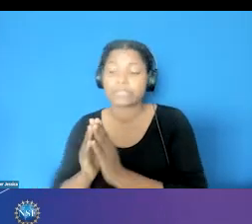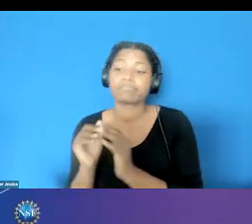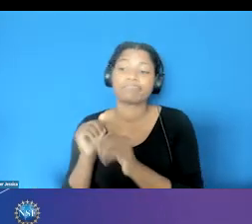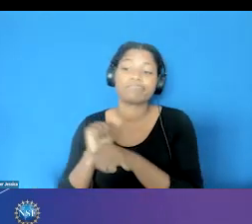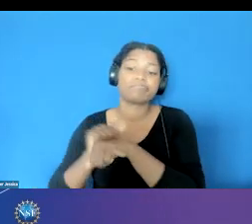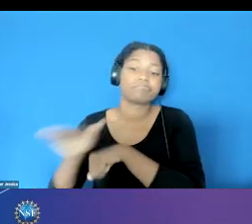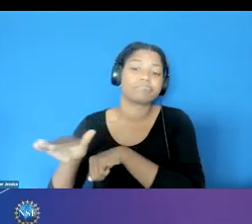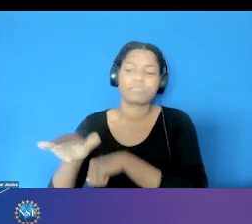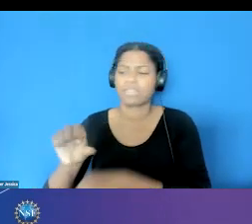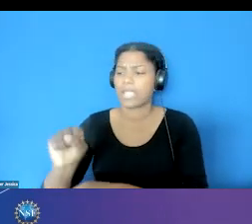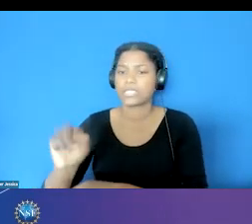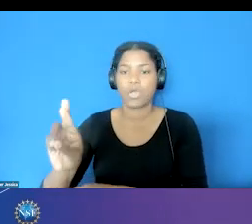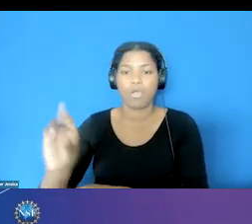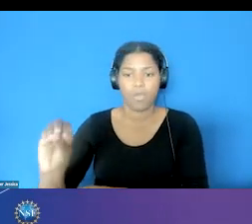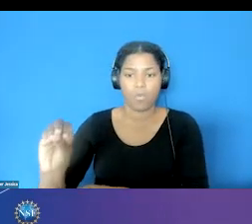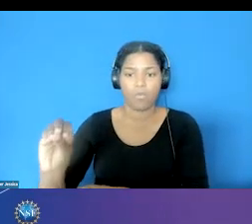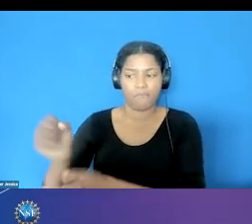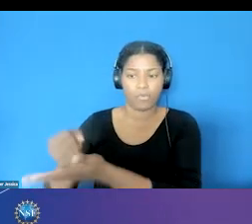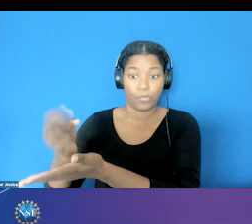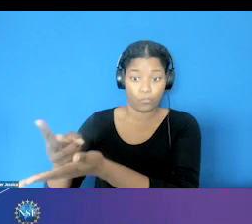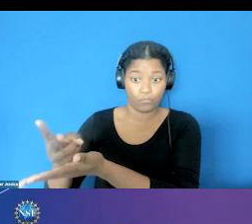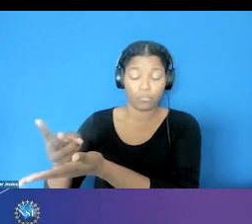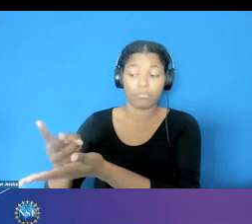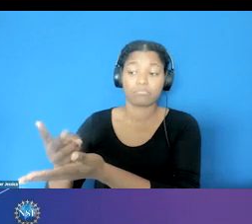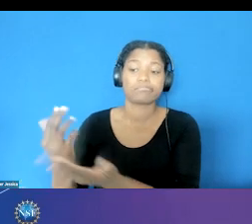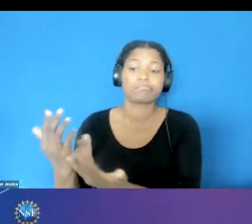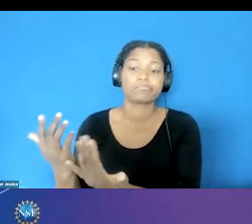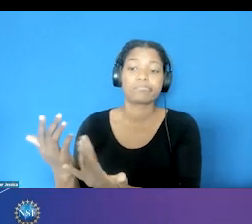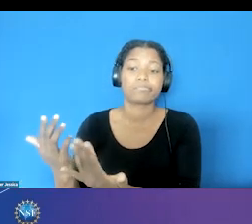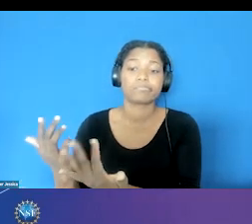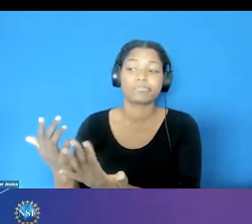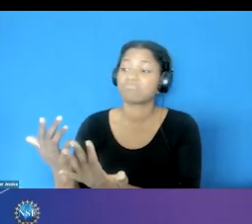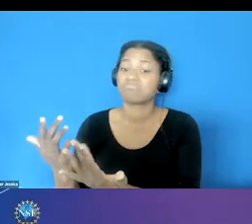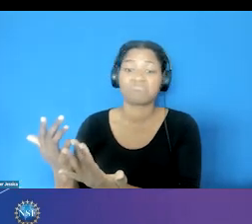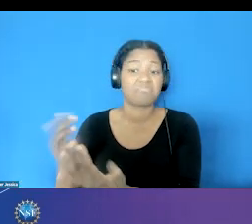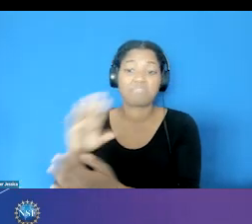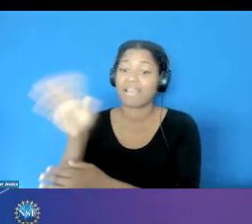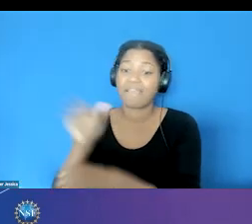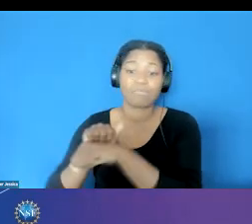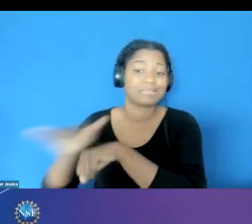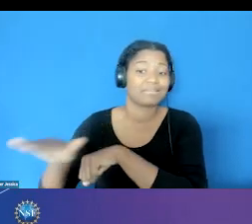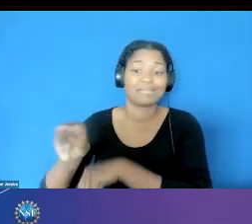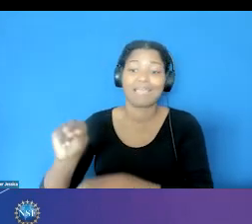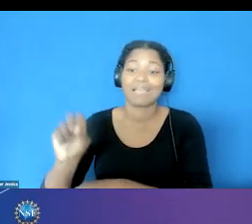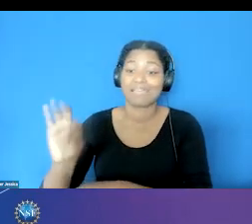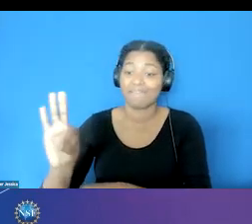And it went to their SRO for approval and submission to the NSF. And it never actually got submitted to the NSF.